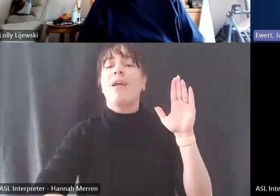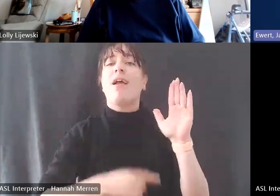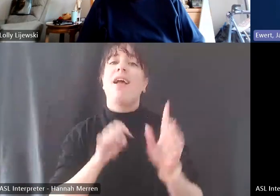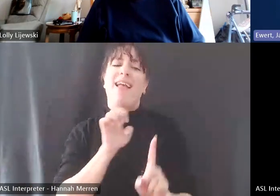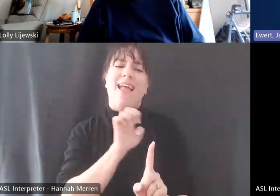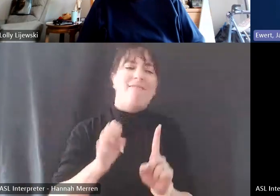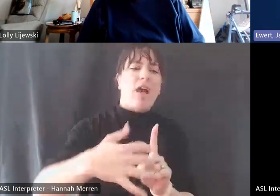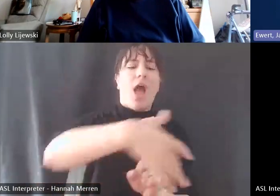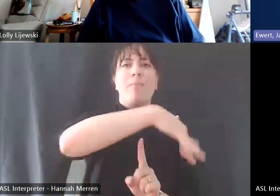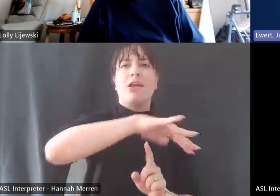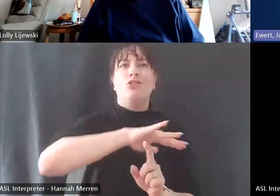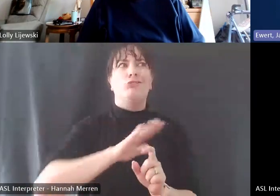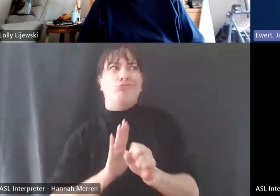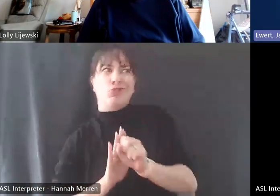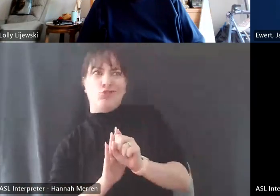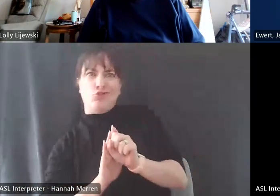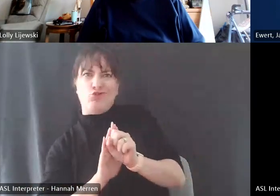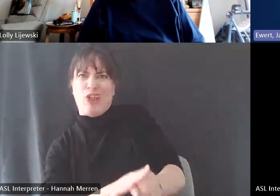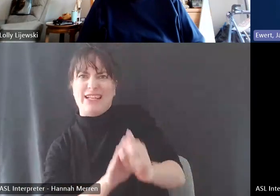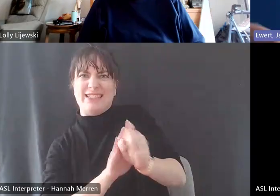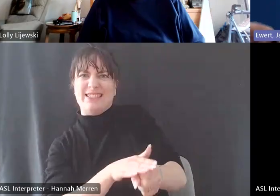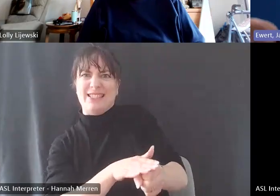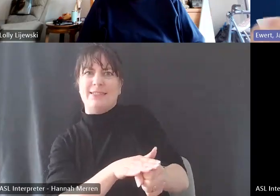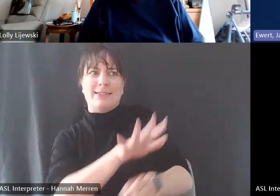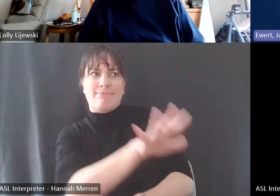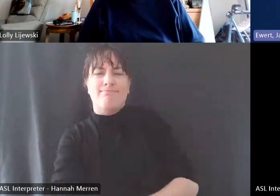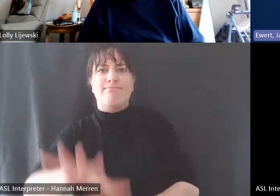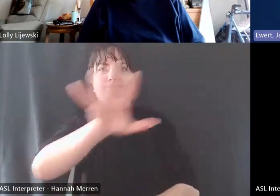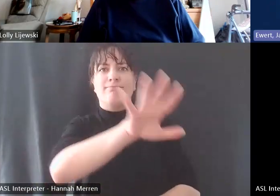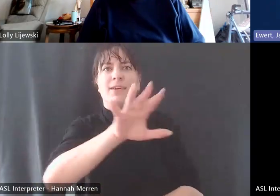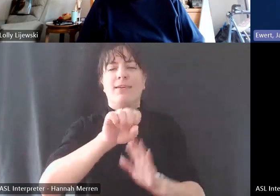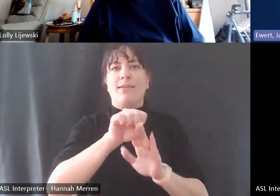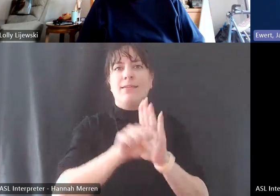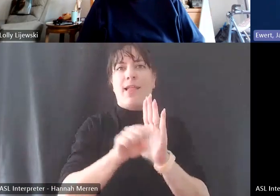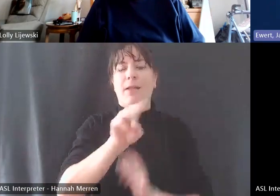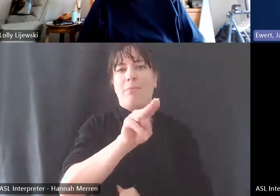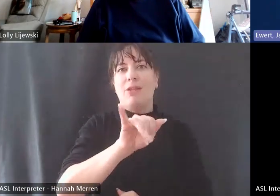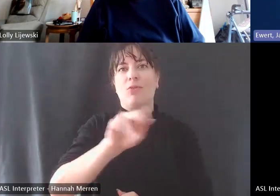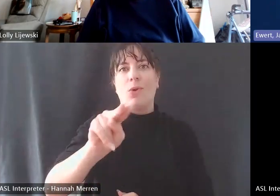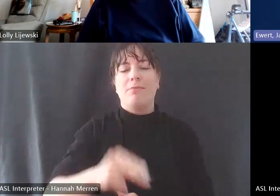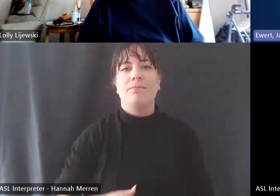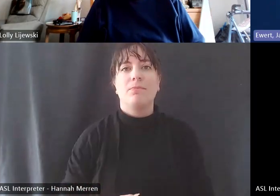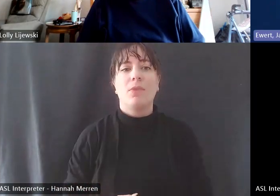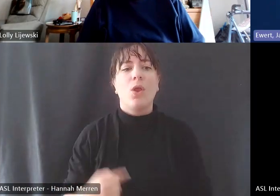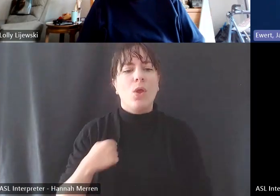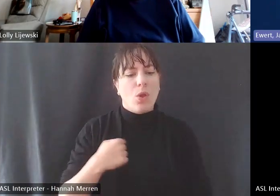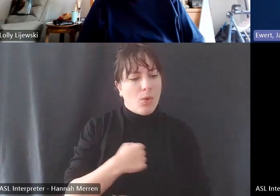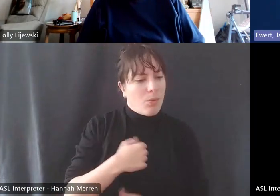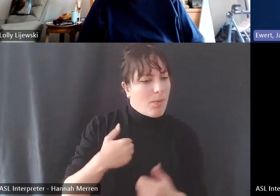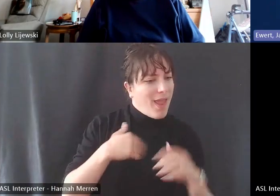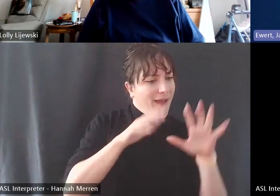It's organized into what's that three, six, eight different categories.